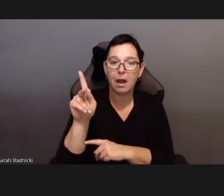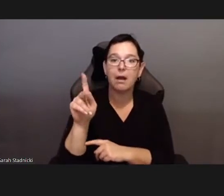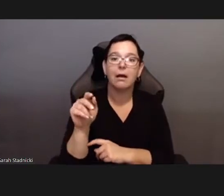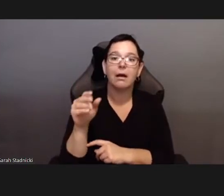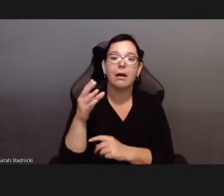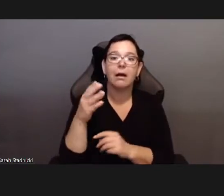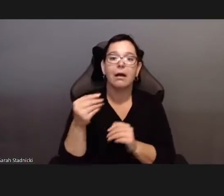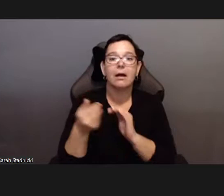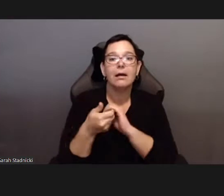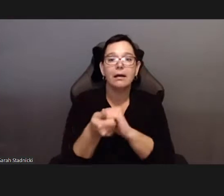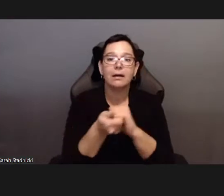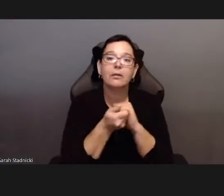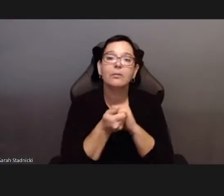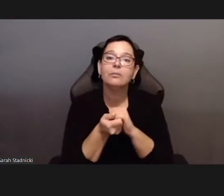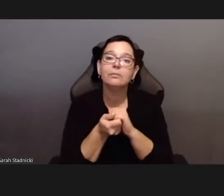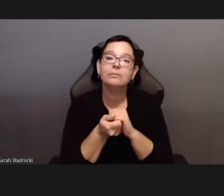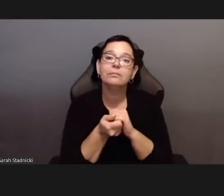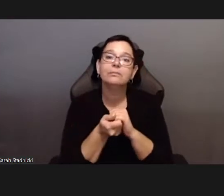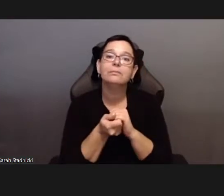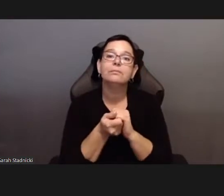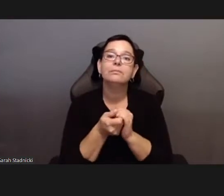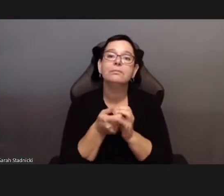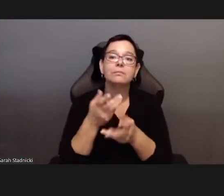a treaty between the Haudenosaunee Confederacy